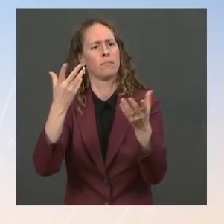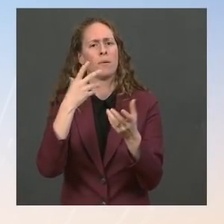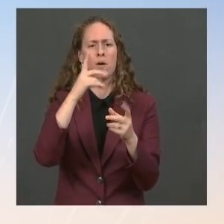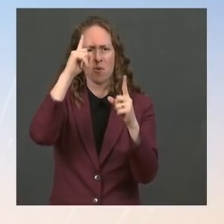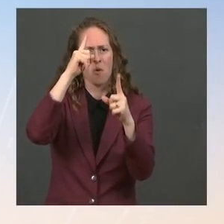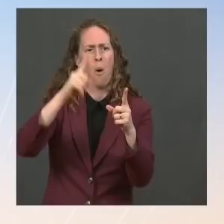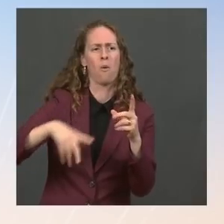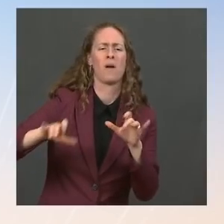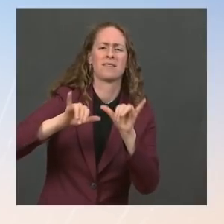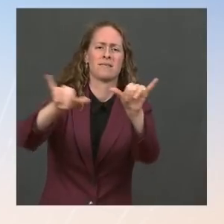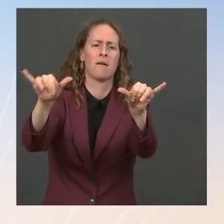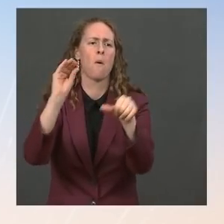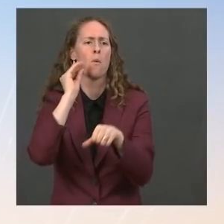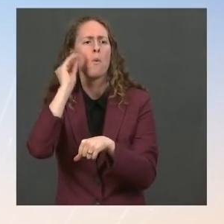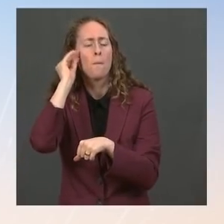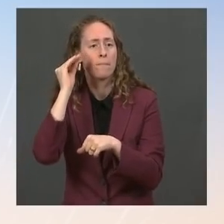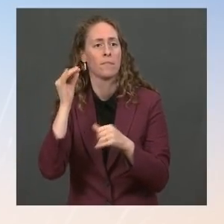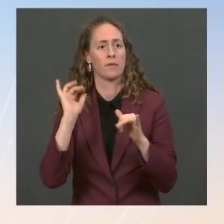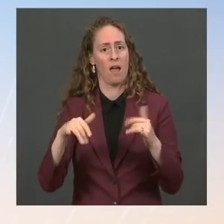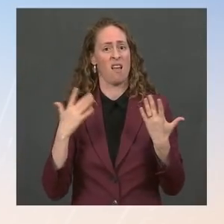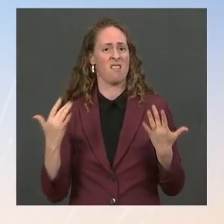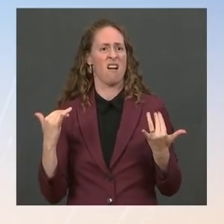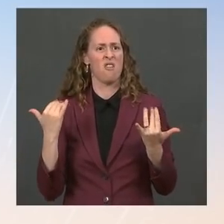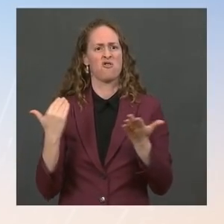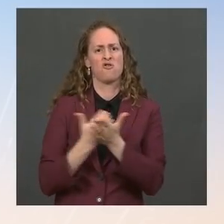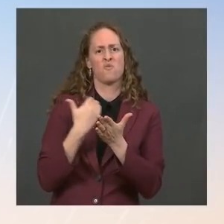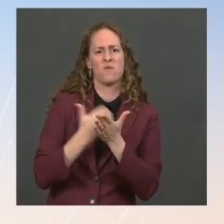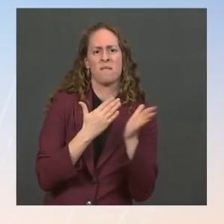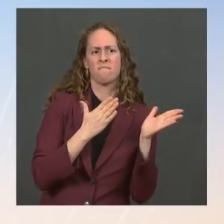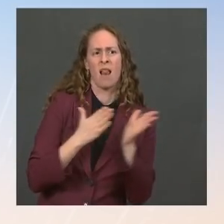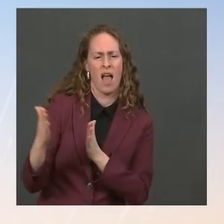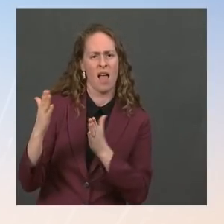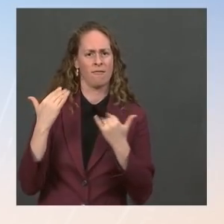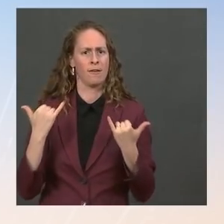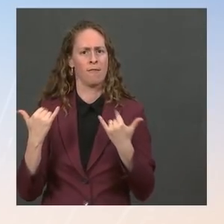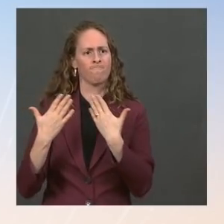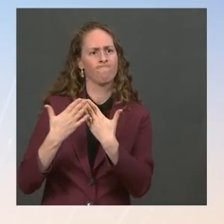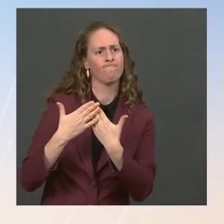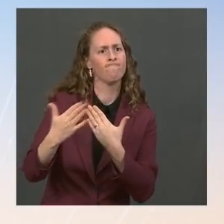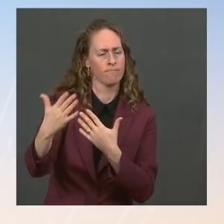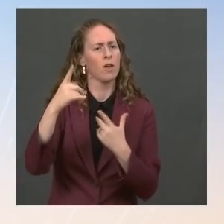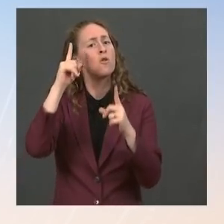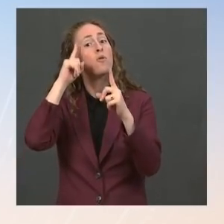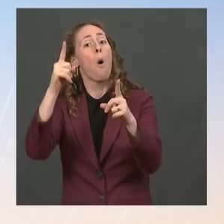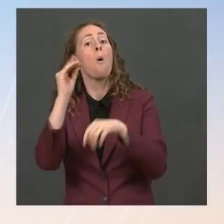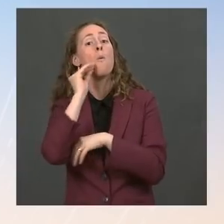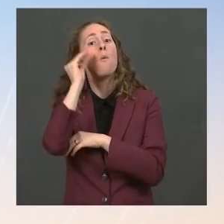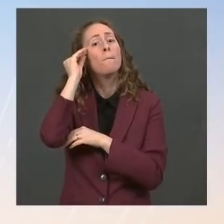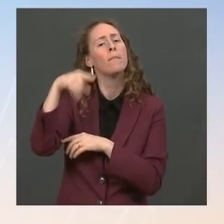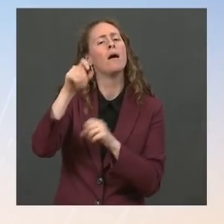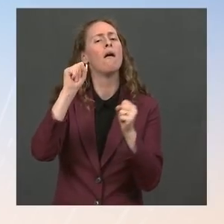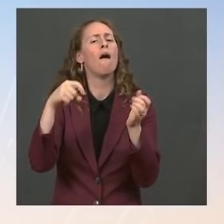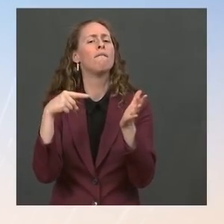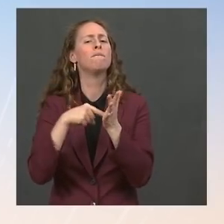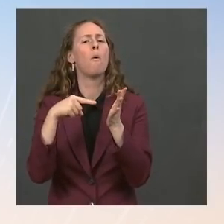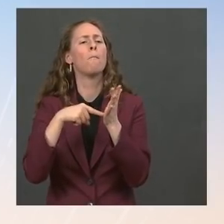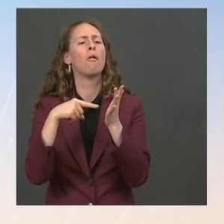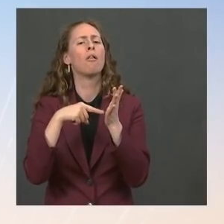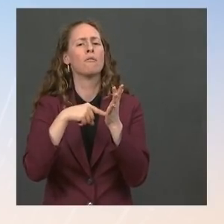and supportive housing into the development pipeline by the end of 2022. The initiative will promote the use of "housing first" --